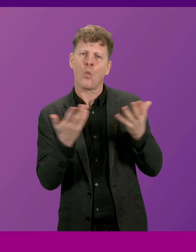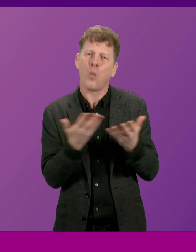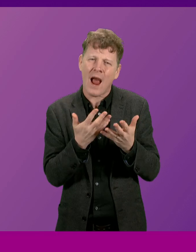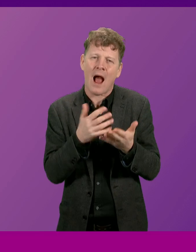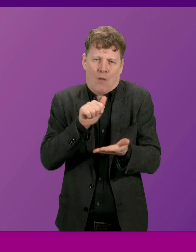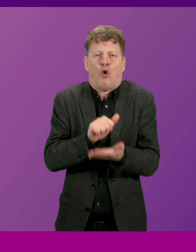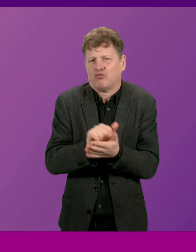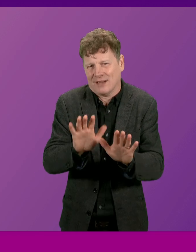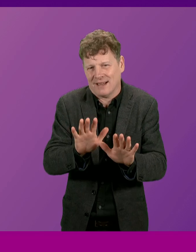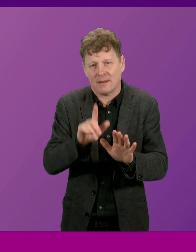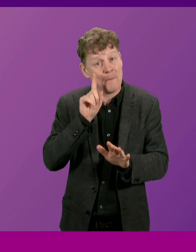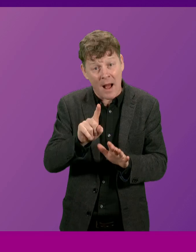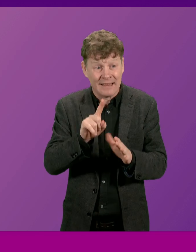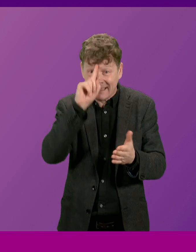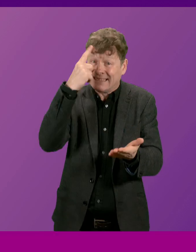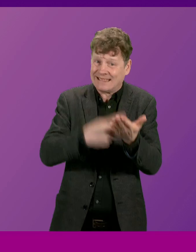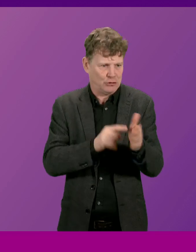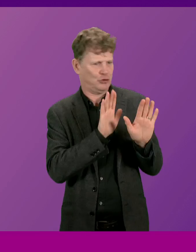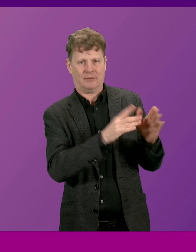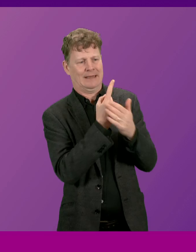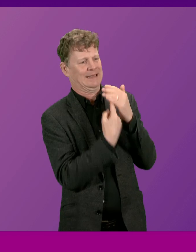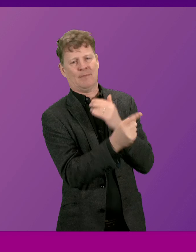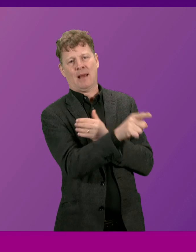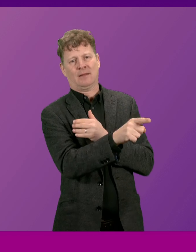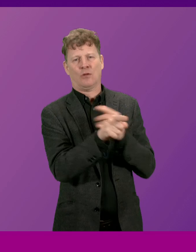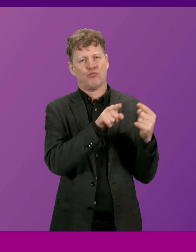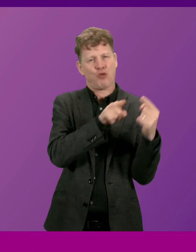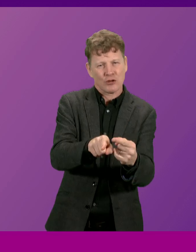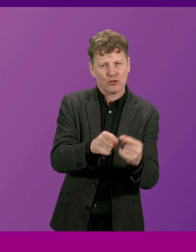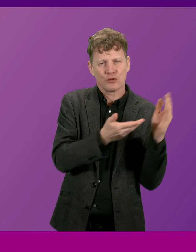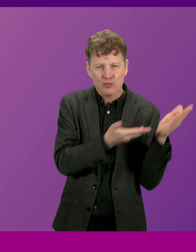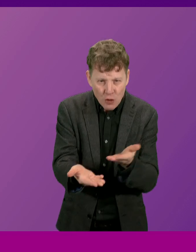those decisions are taken independently by the prosecution service and the judiciary.